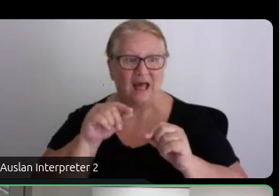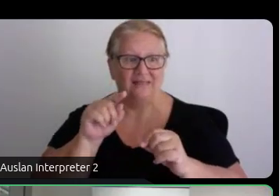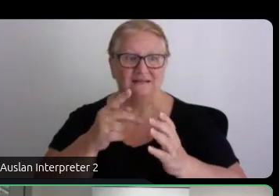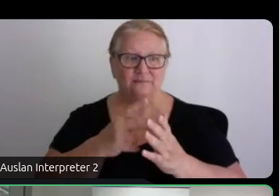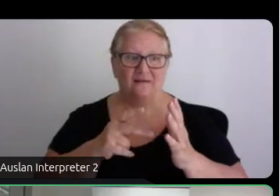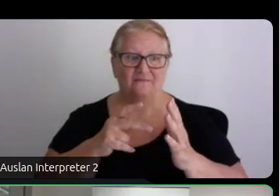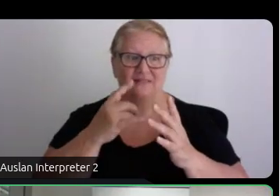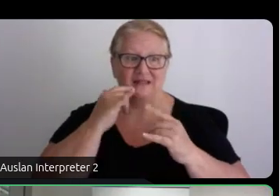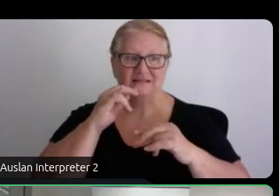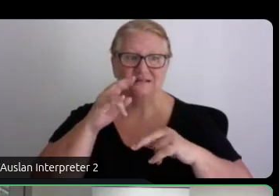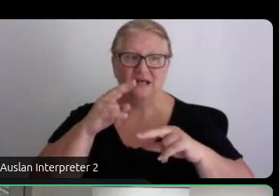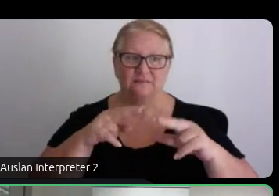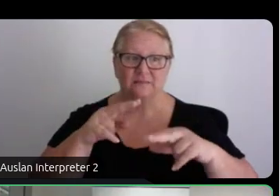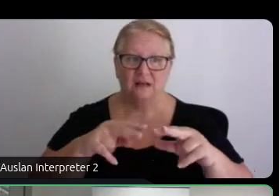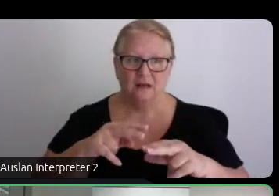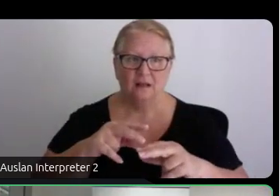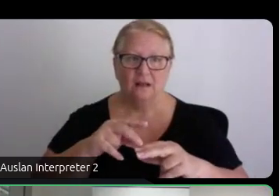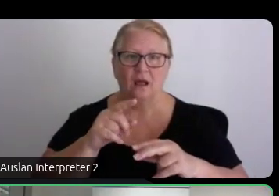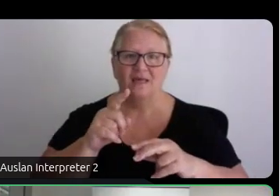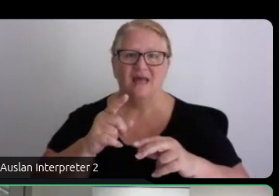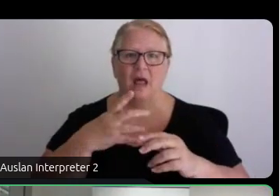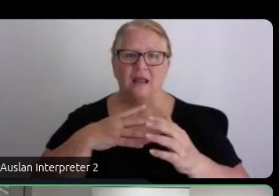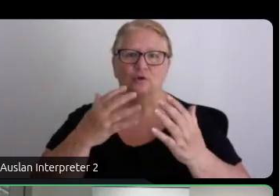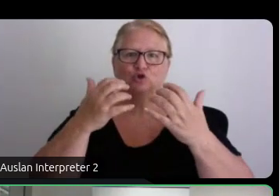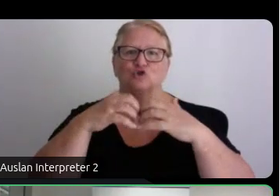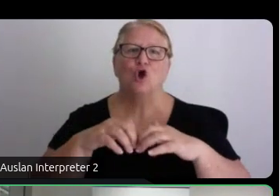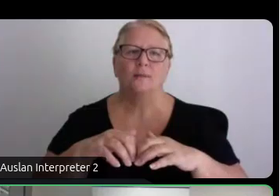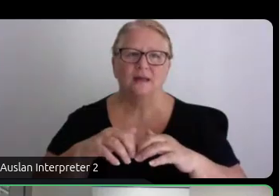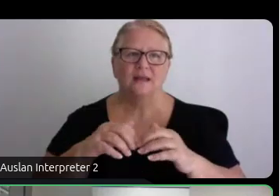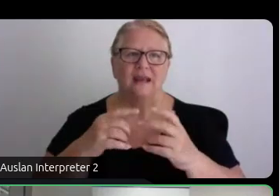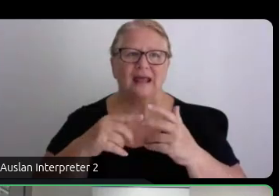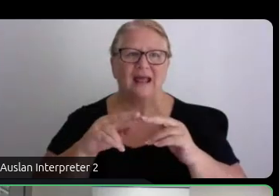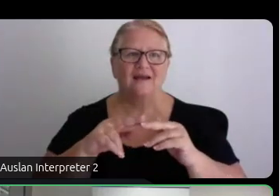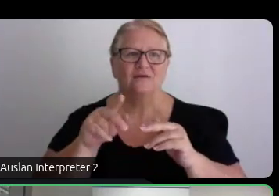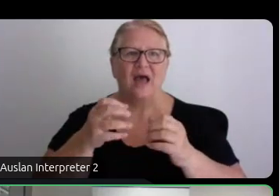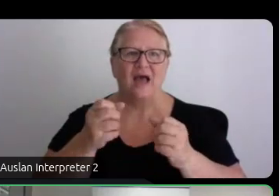they there's a determination that needs to be made which is saying okay what elements are due to the